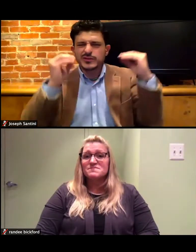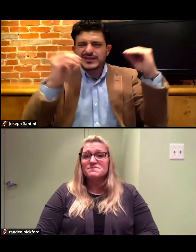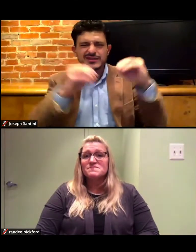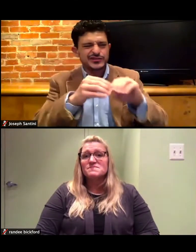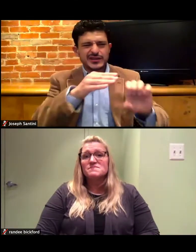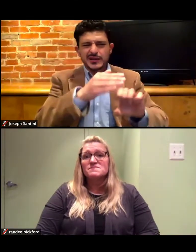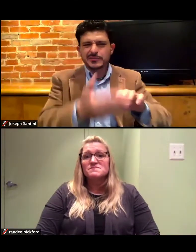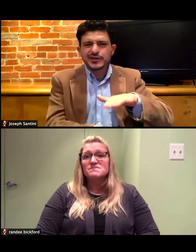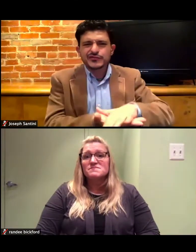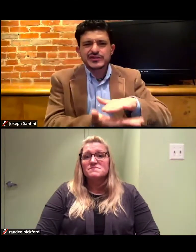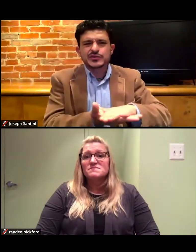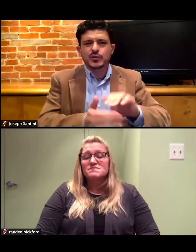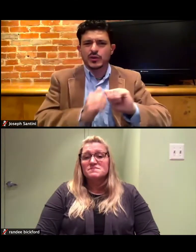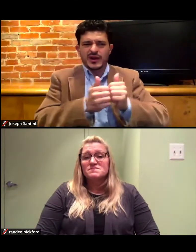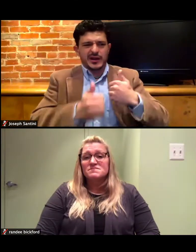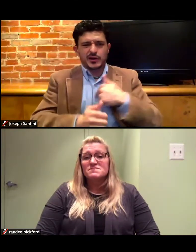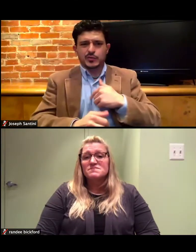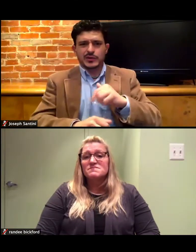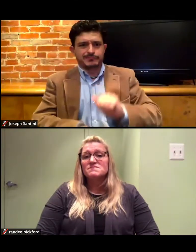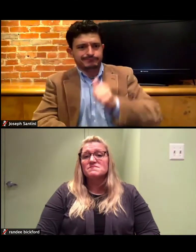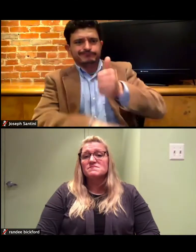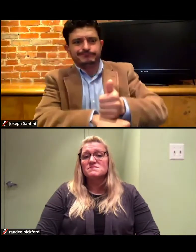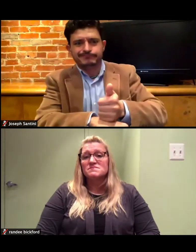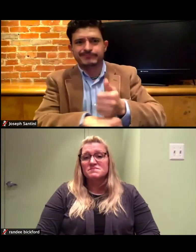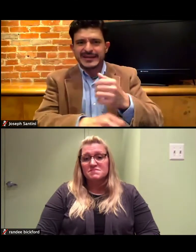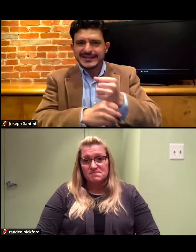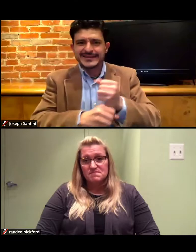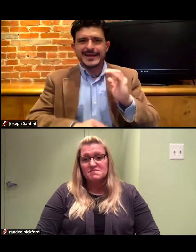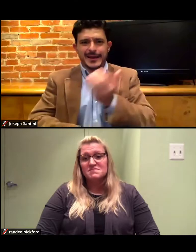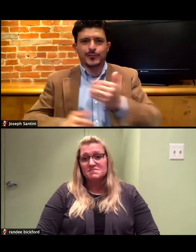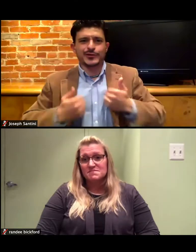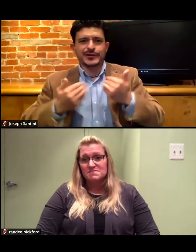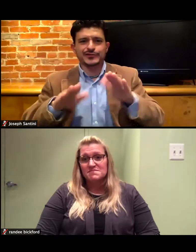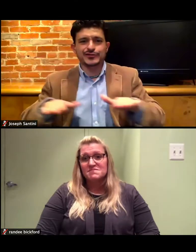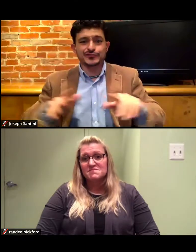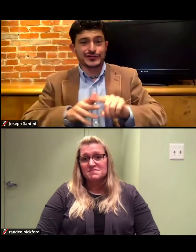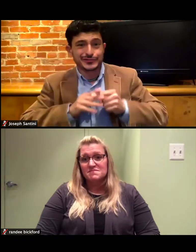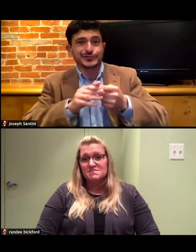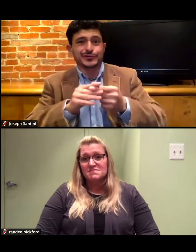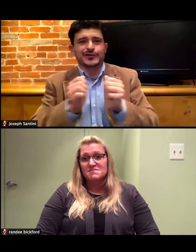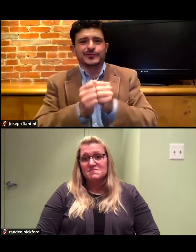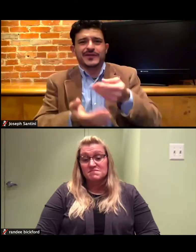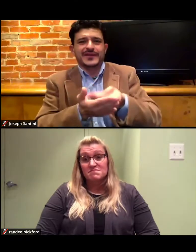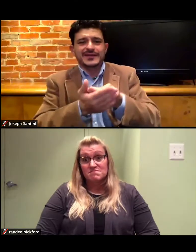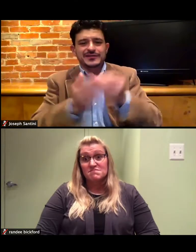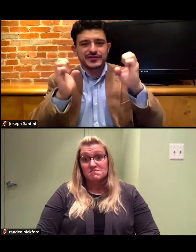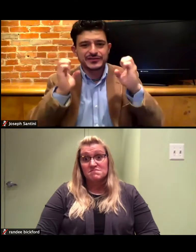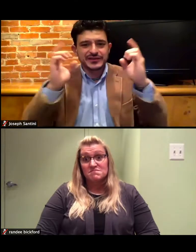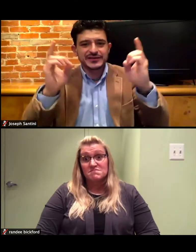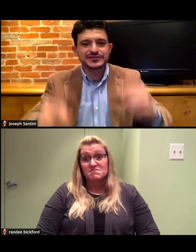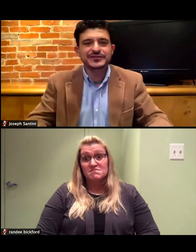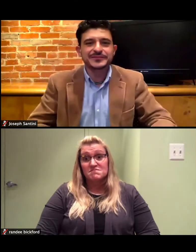Teaching Deaf Youth Financial Literacy. We'd like to talk a little bit about how we can start them